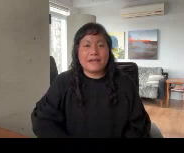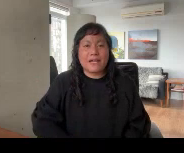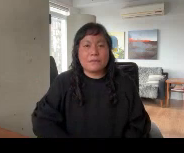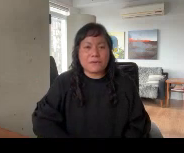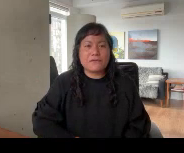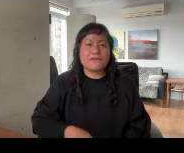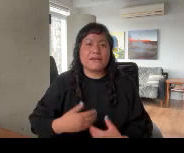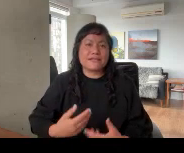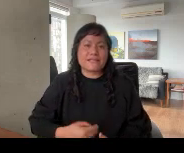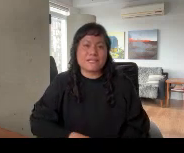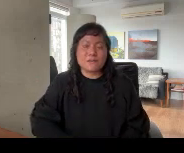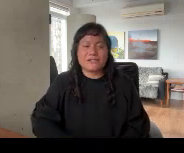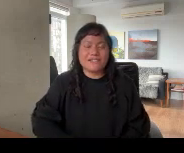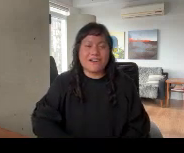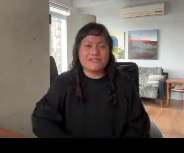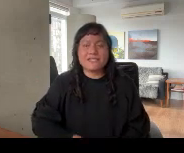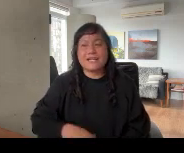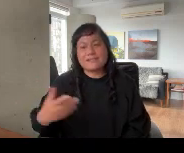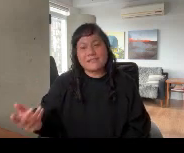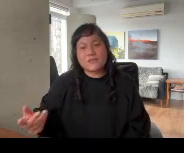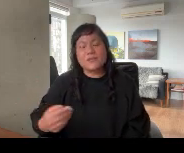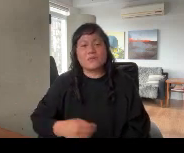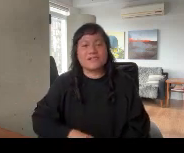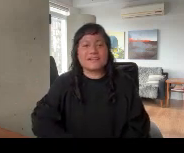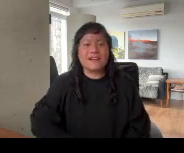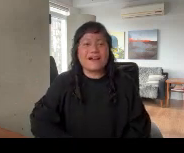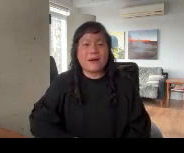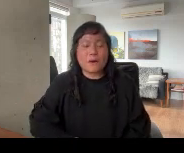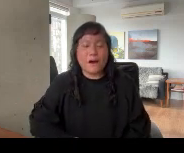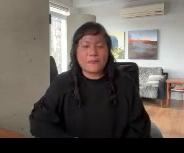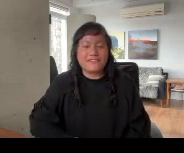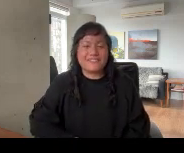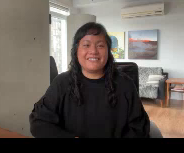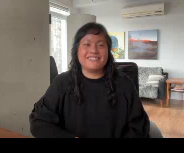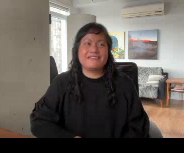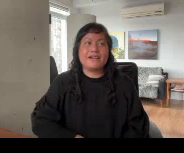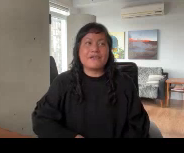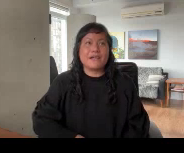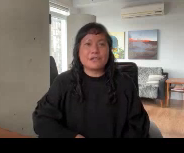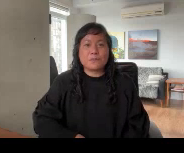and then improving accessibility on their sites. And this was a really popular initiative that